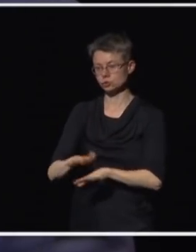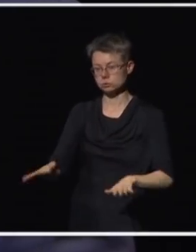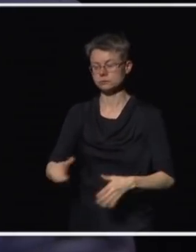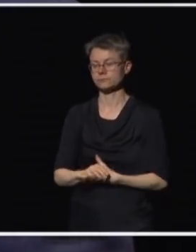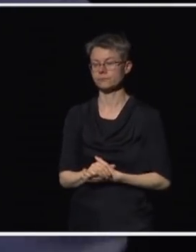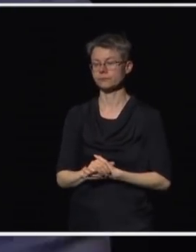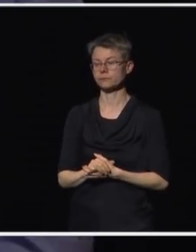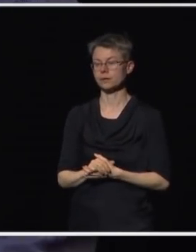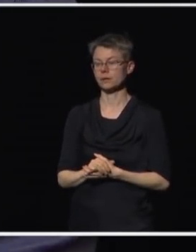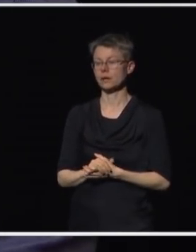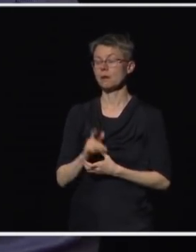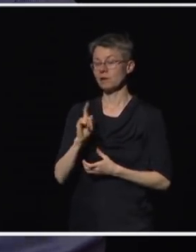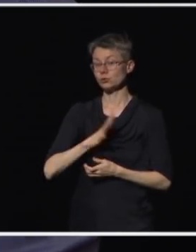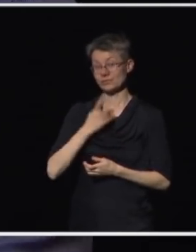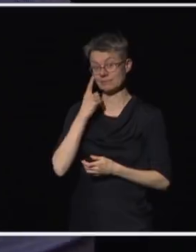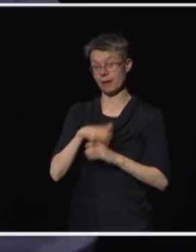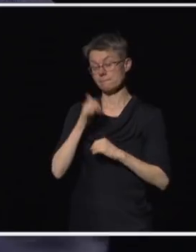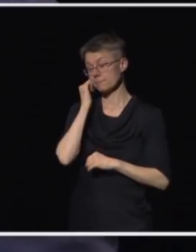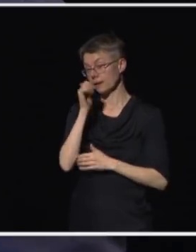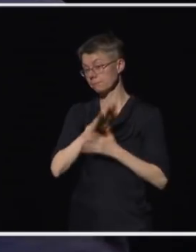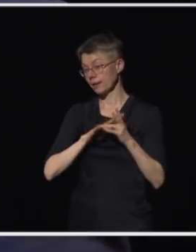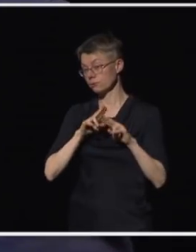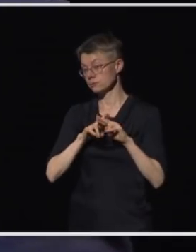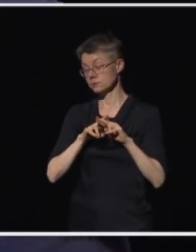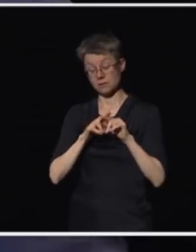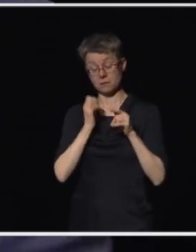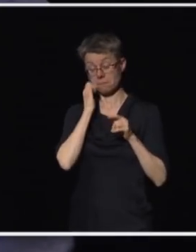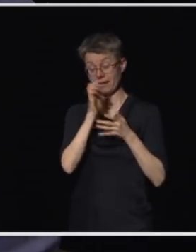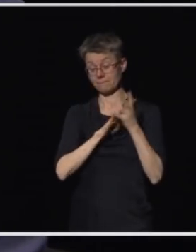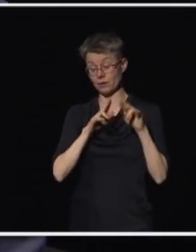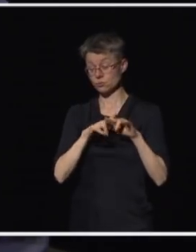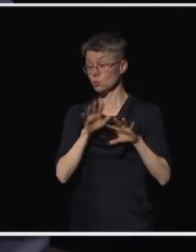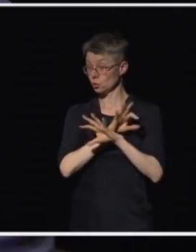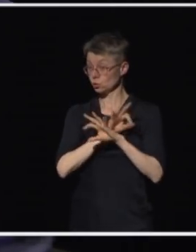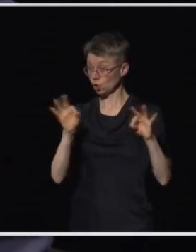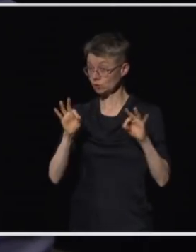that you see about black parents is even black parents who do not beat their kids, they actually punish harder than white parents.